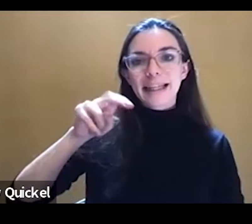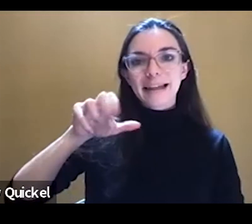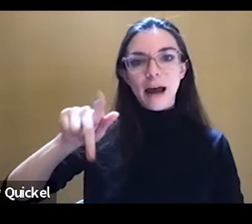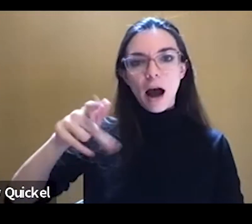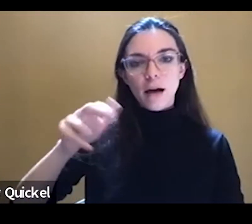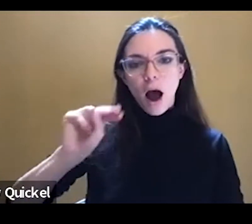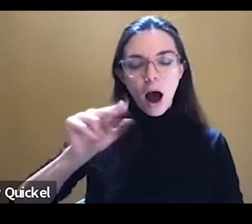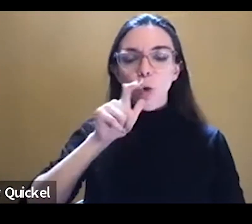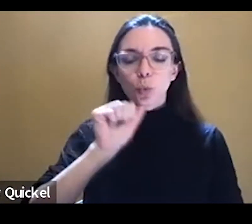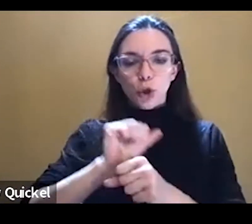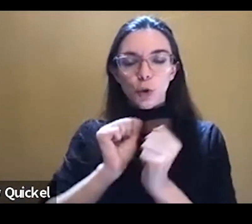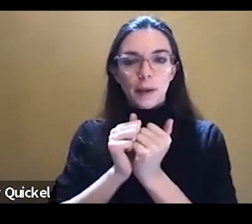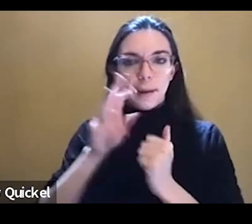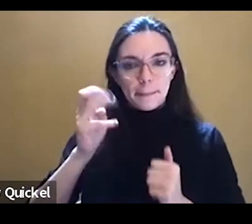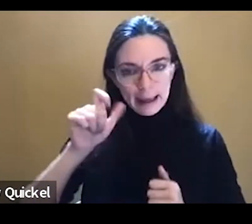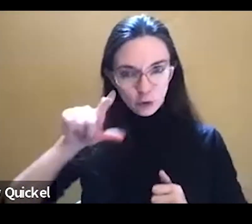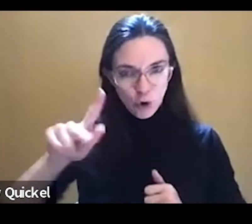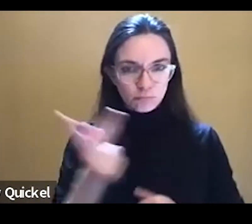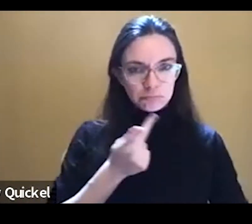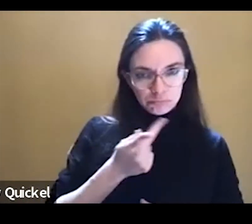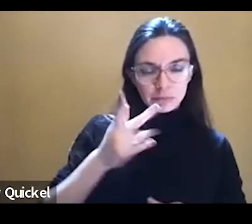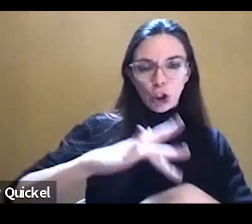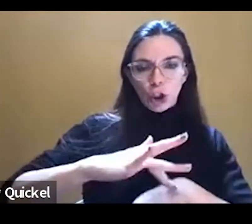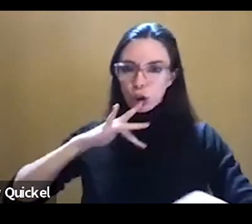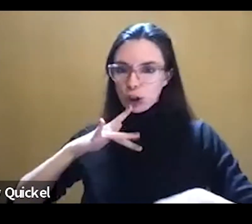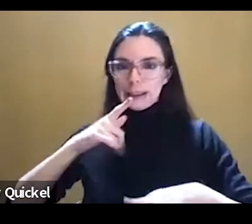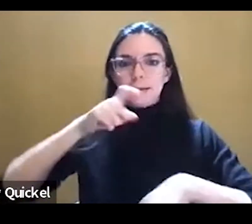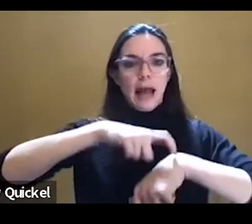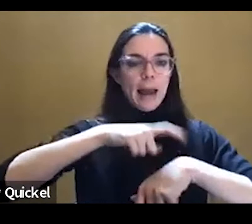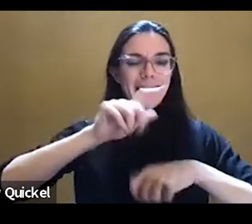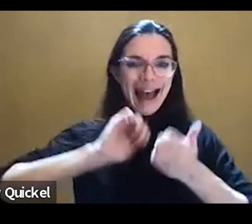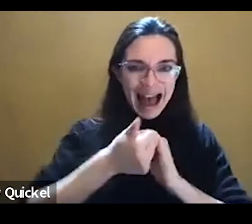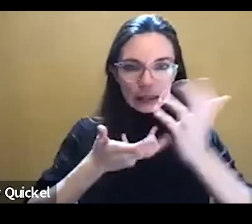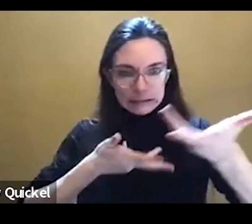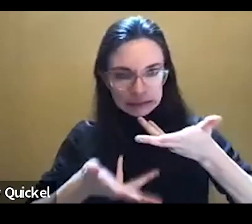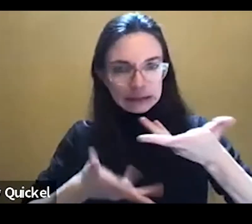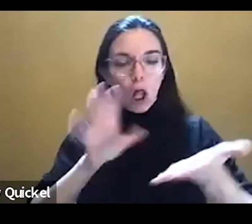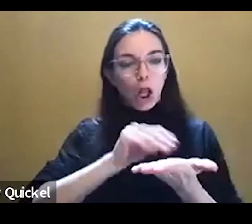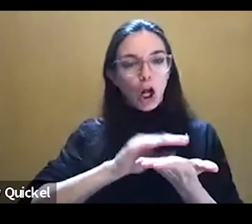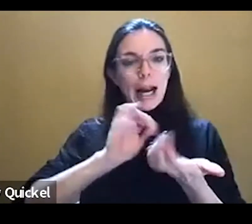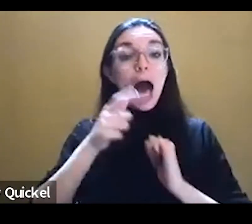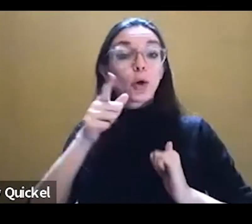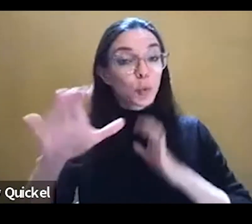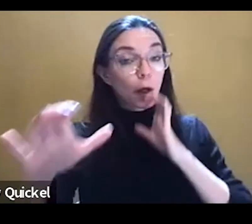Michael -- and me, to a certain extent -- in the early stages when we were learning how you communicated, and you ask us